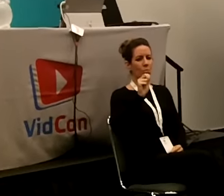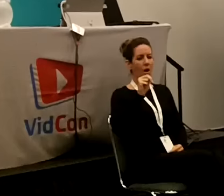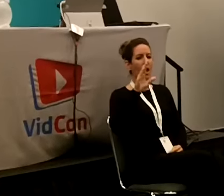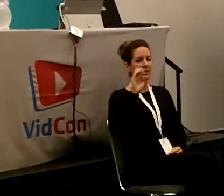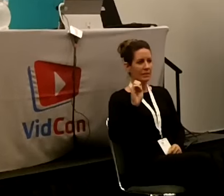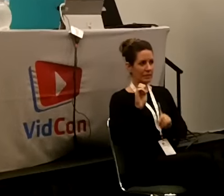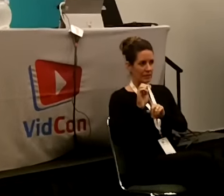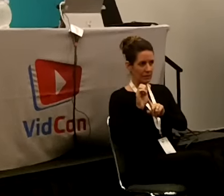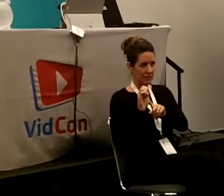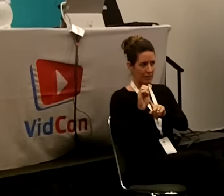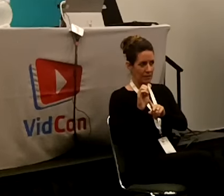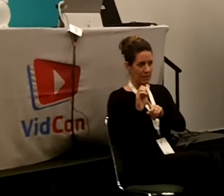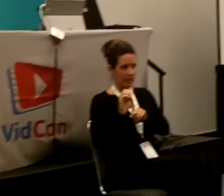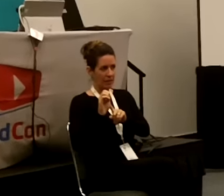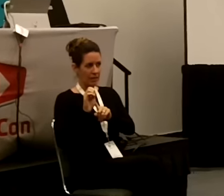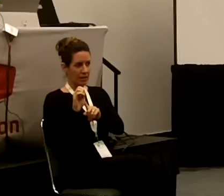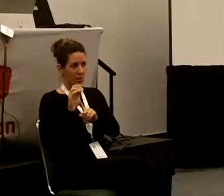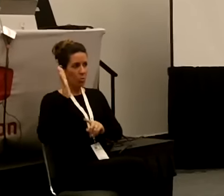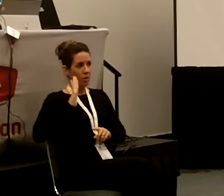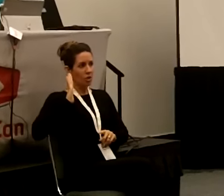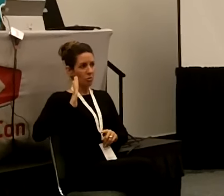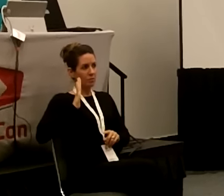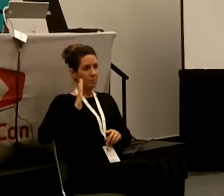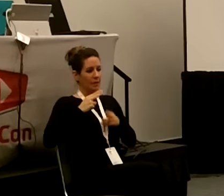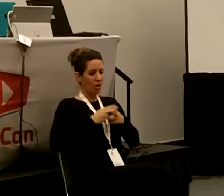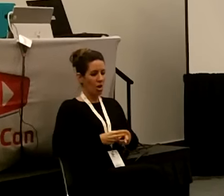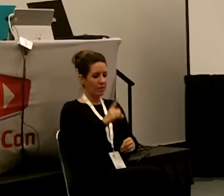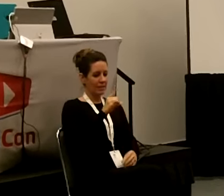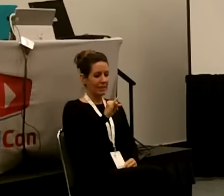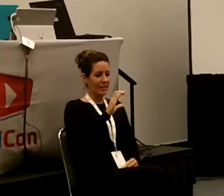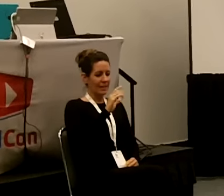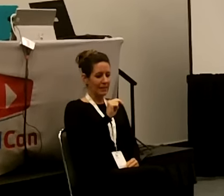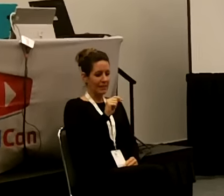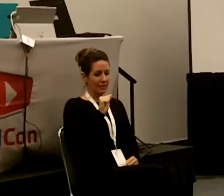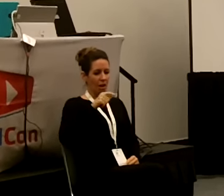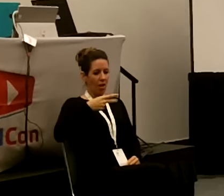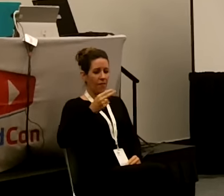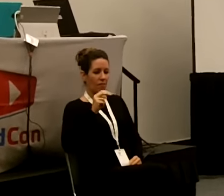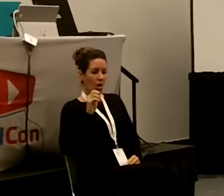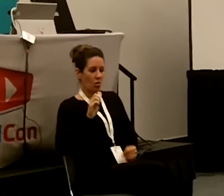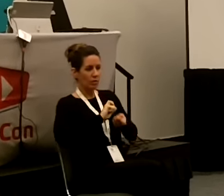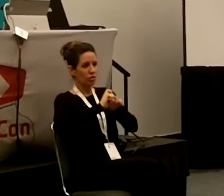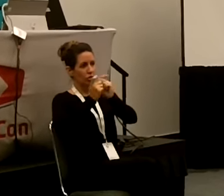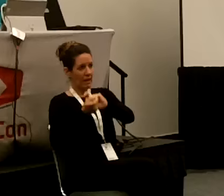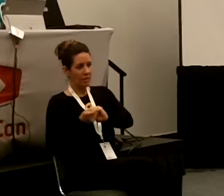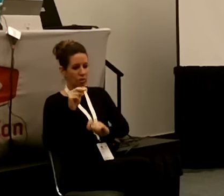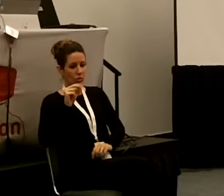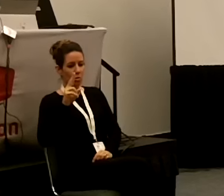Nuance used to be Dictaphone, it became Nuance. They're in the business, like Dragon,